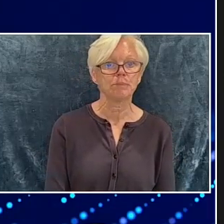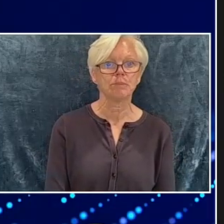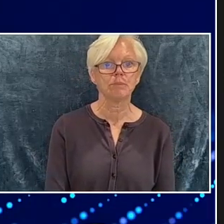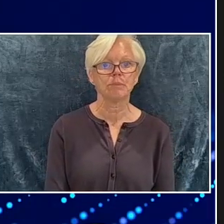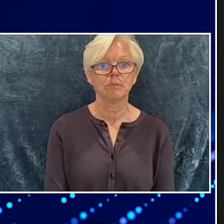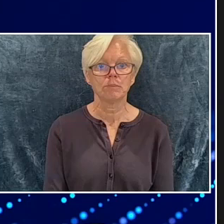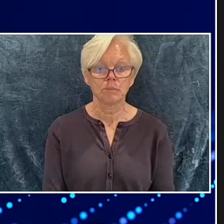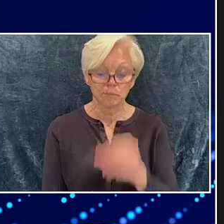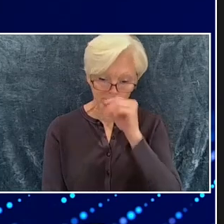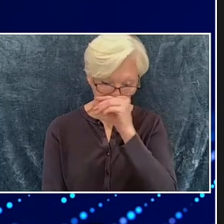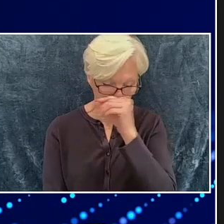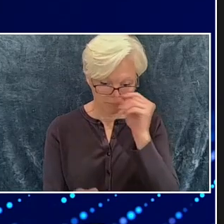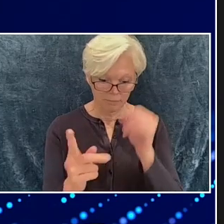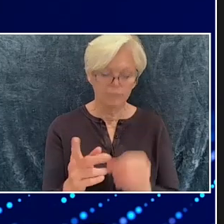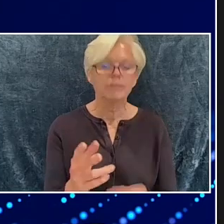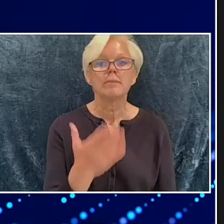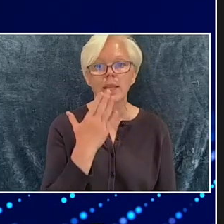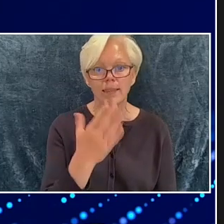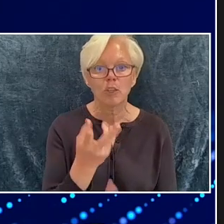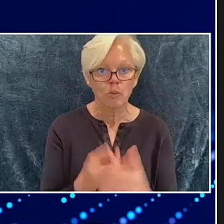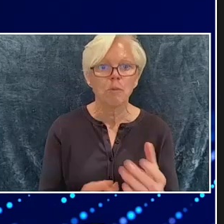Alright. Thank you both. Alyssa, we'll turn to you next.